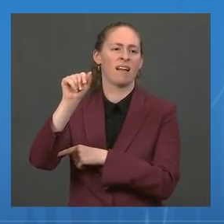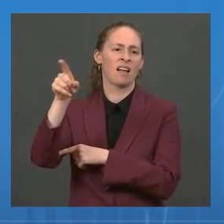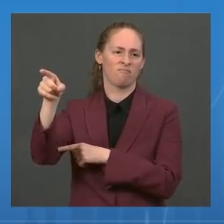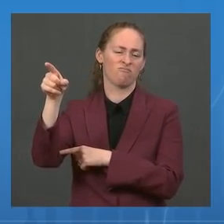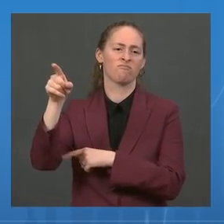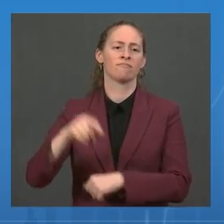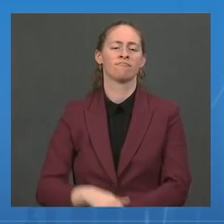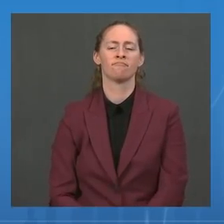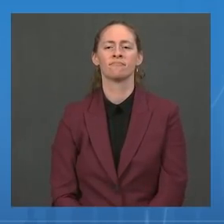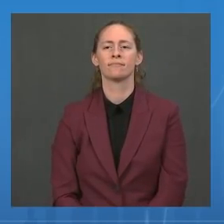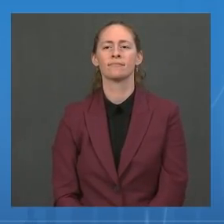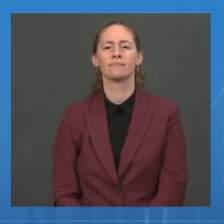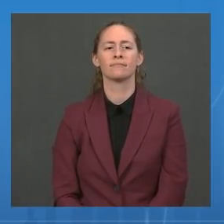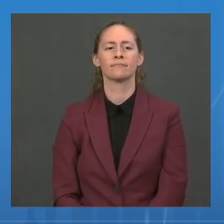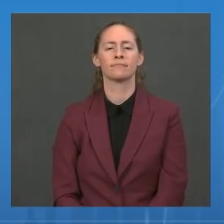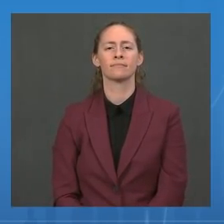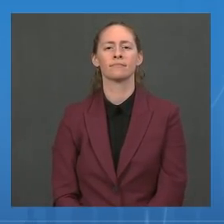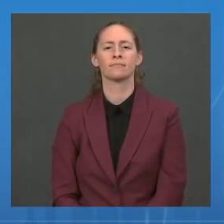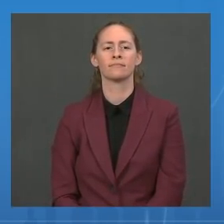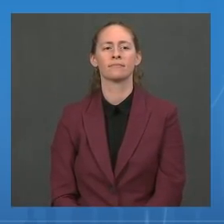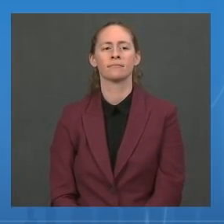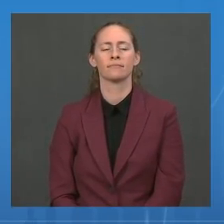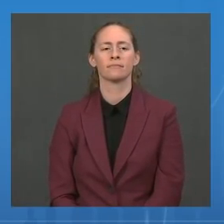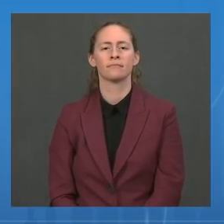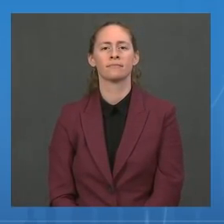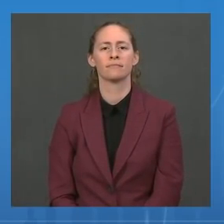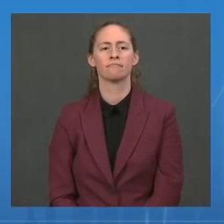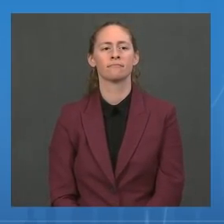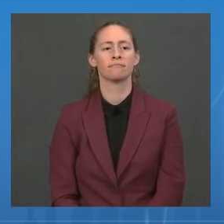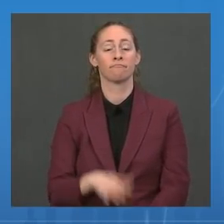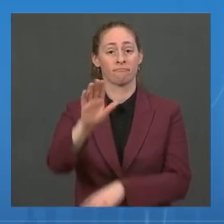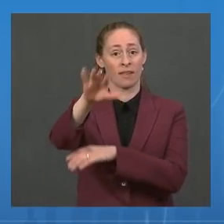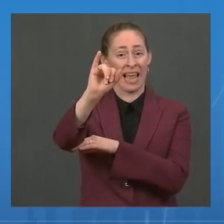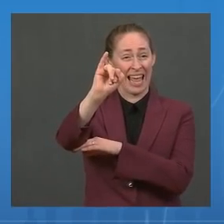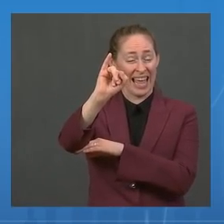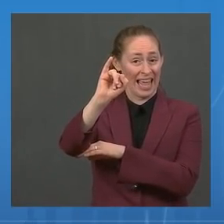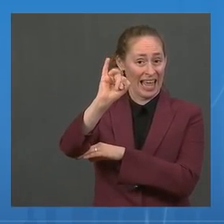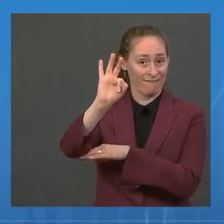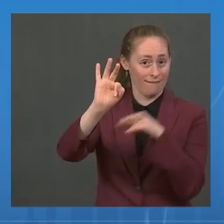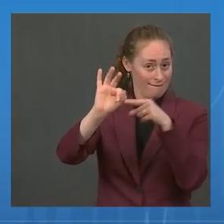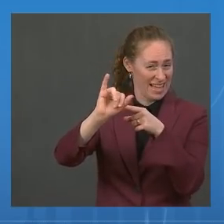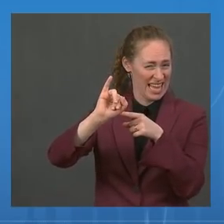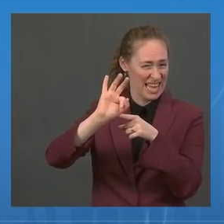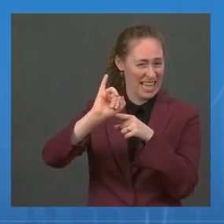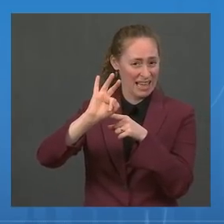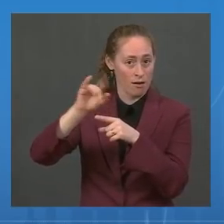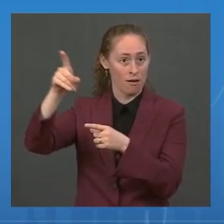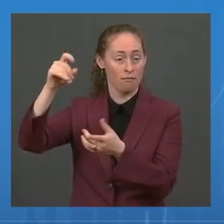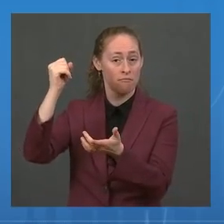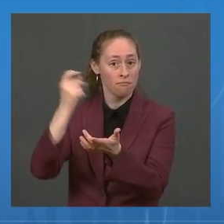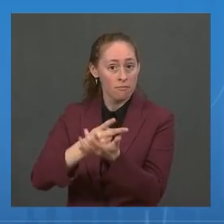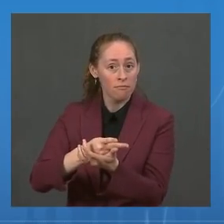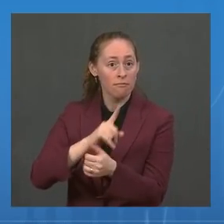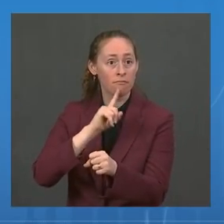of the question, you know, if indeed it is authorized, as Dr. Fauci just described the process, the federal government has contracted